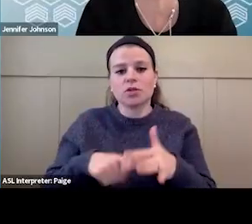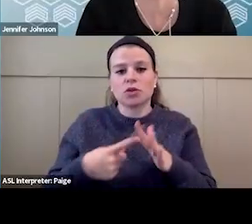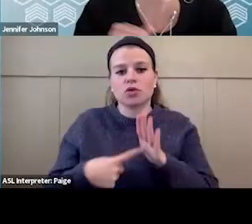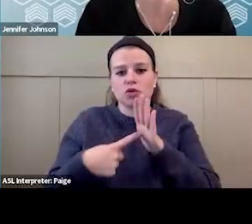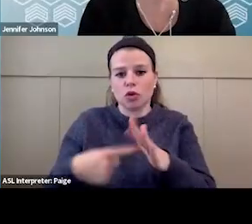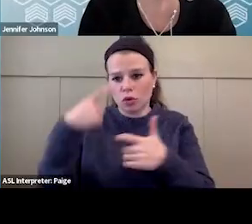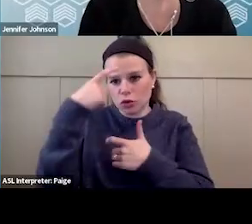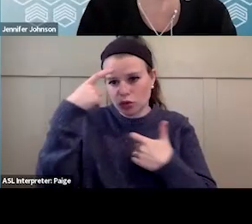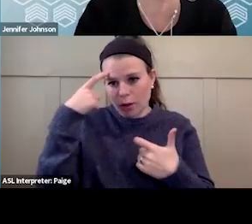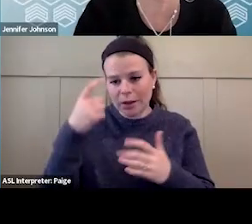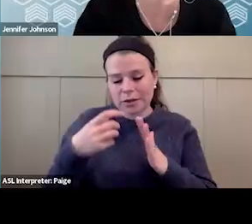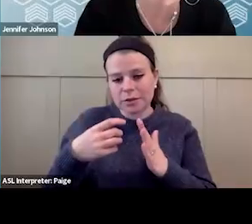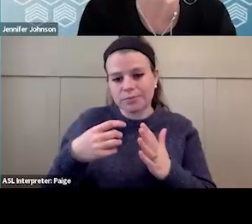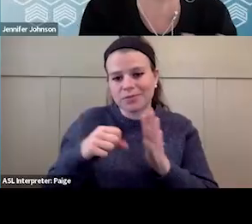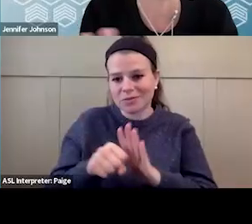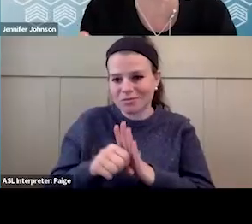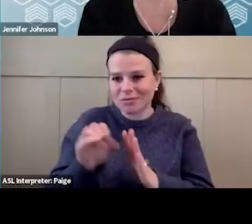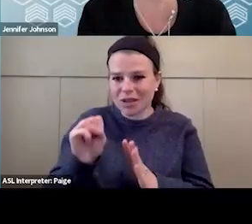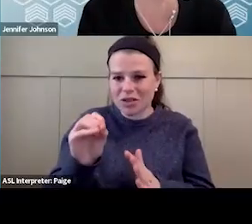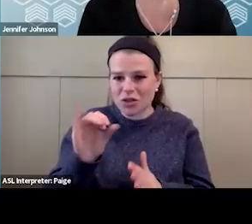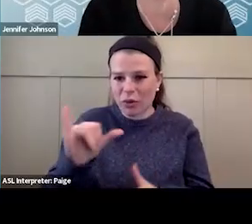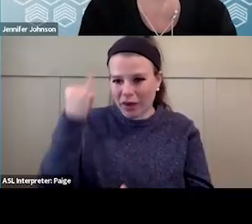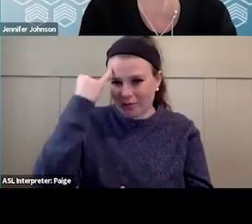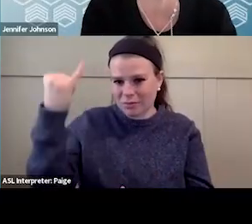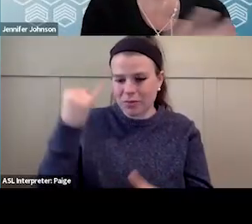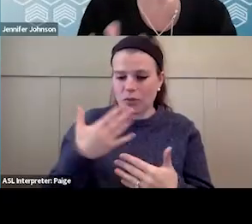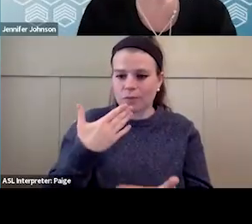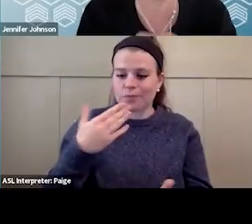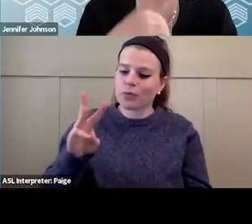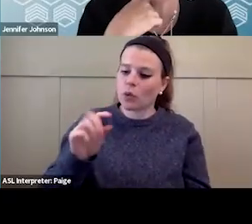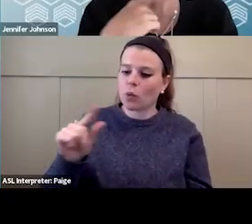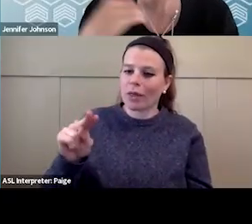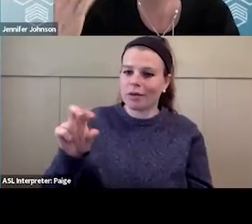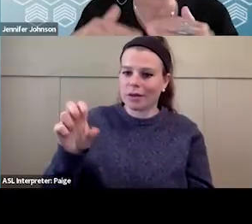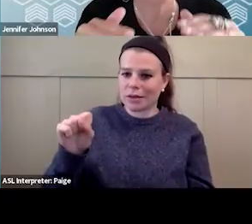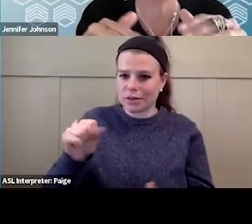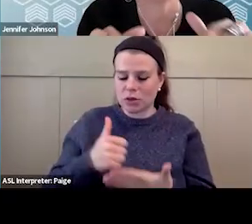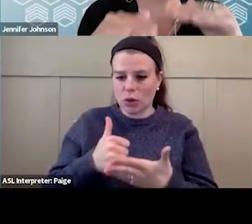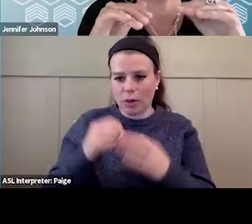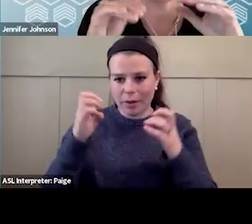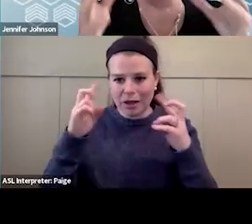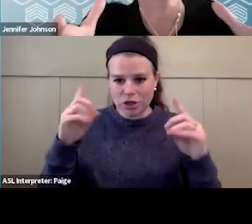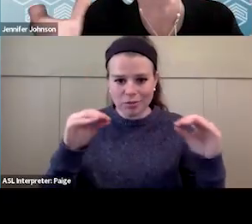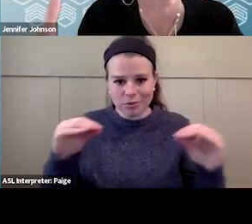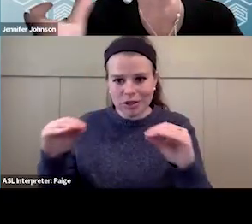So using the idea of wellness as a way to educate people could be another avenue